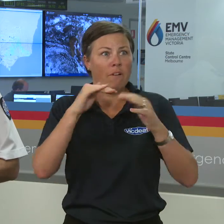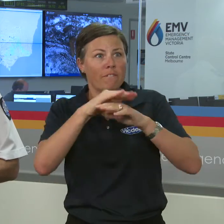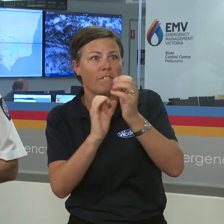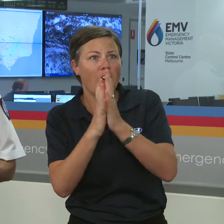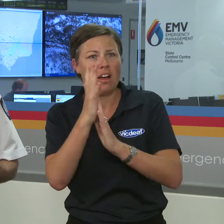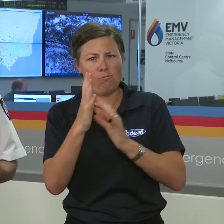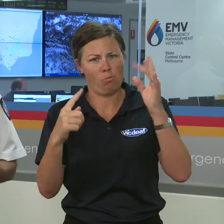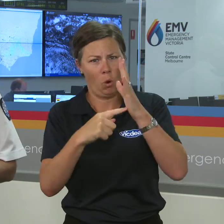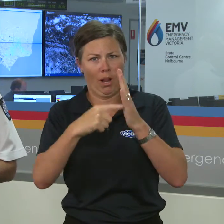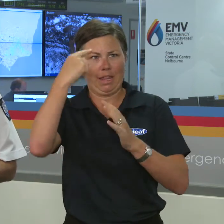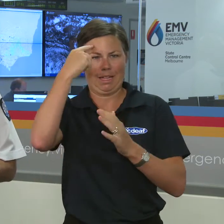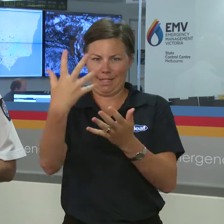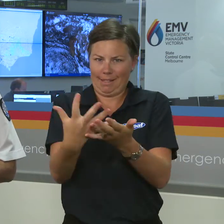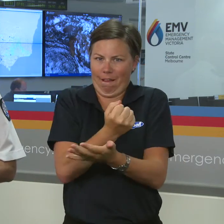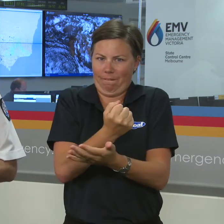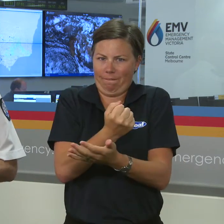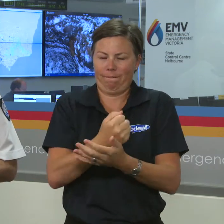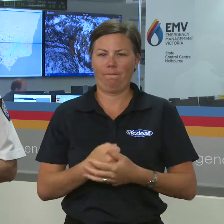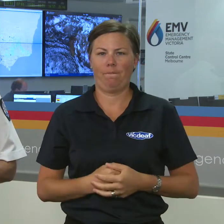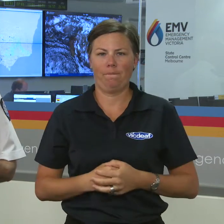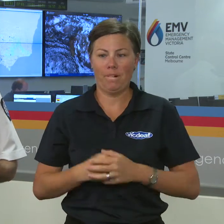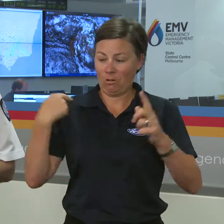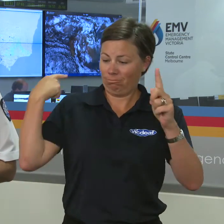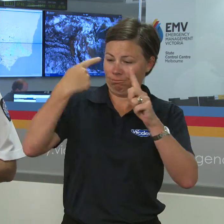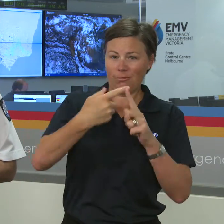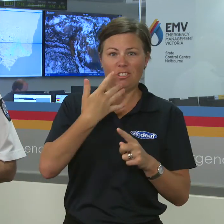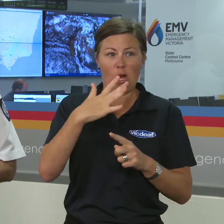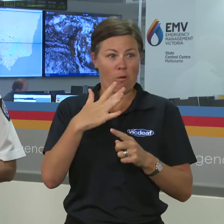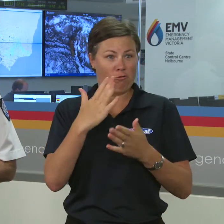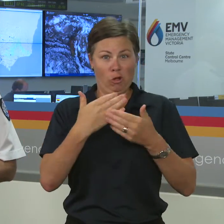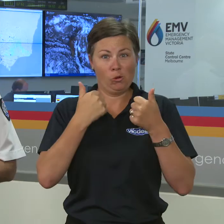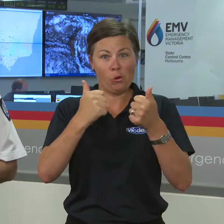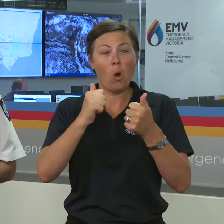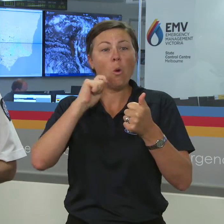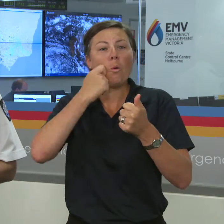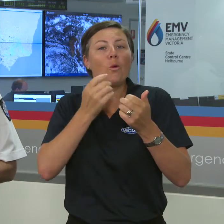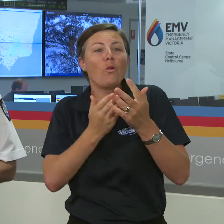We’ve had a great summer period, and we’ll continue to have that through February. But obviously next week we